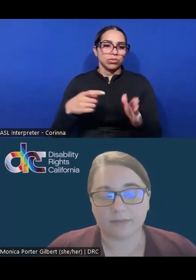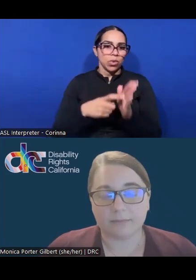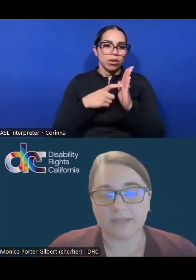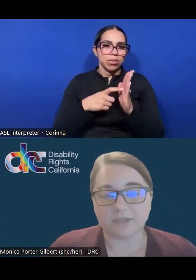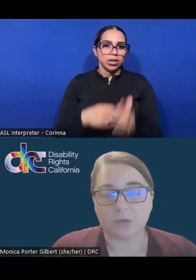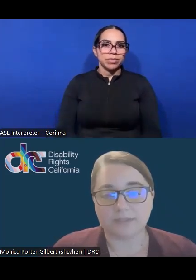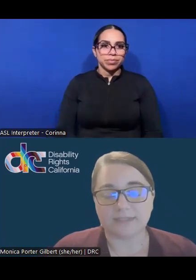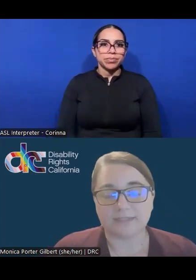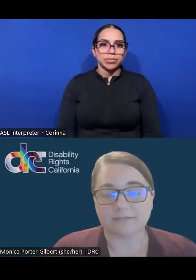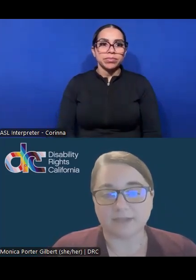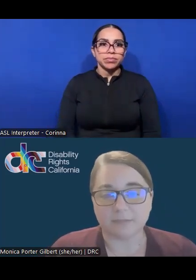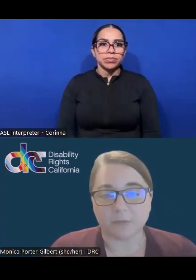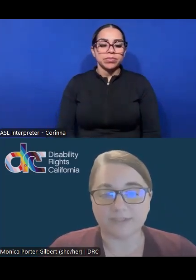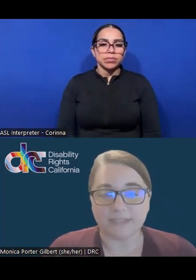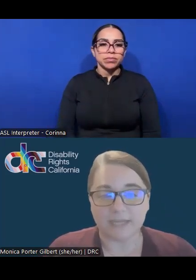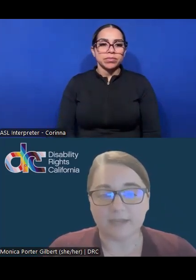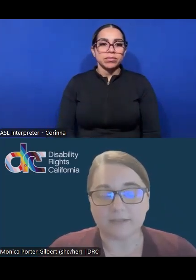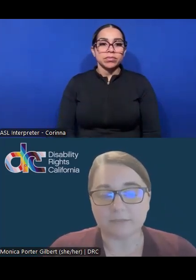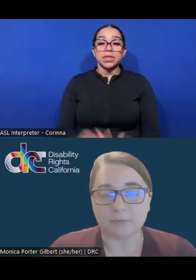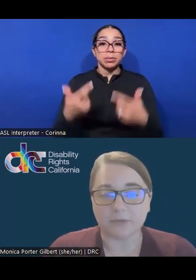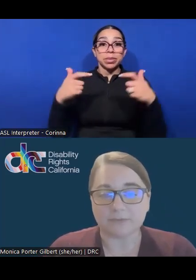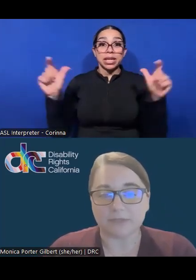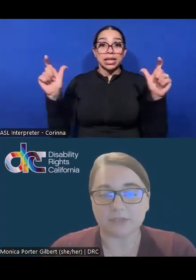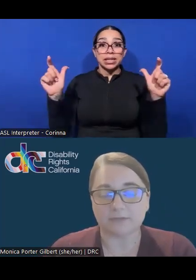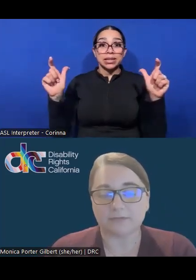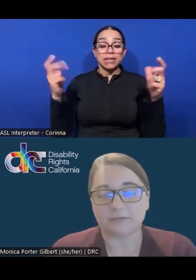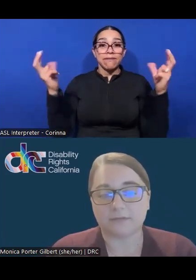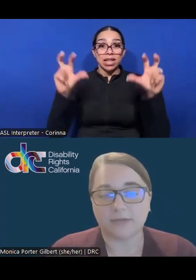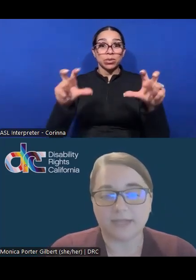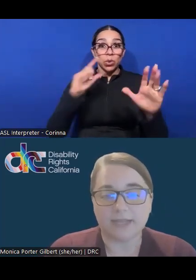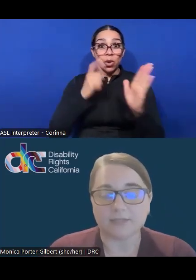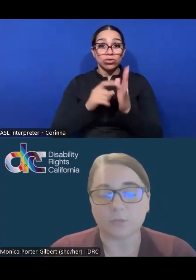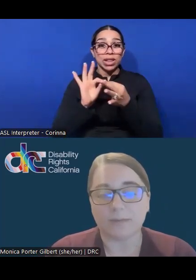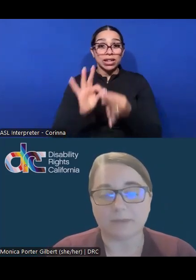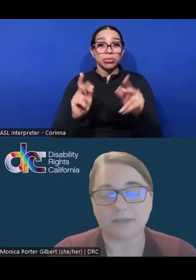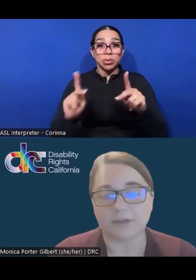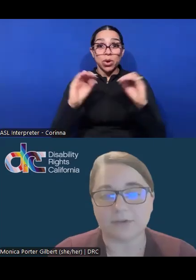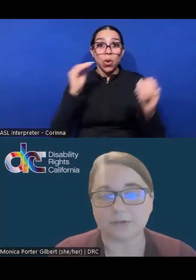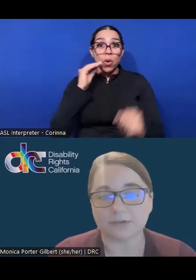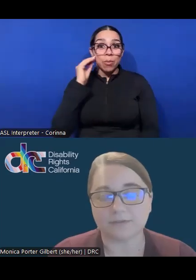The biggest homelessness investment we're seeing in this proposed budget is $1 billion